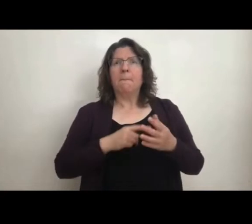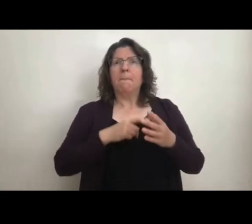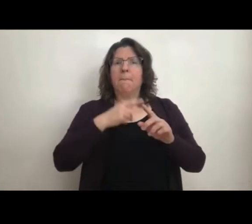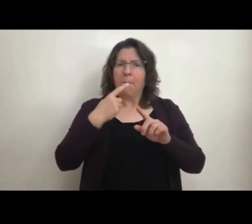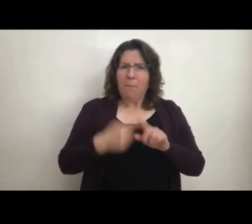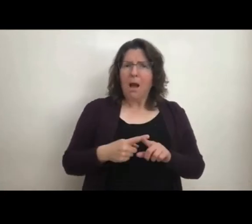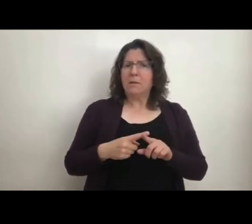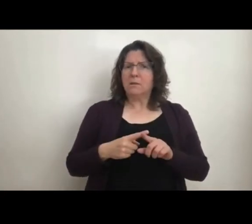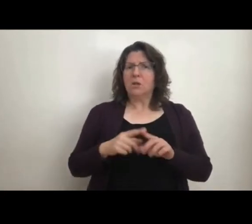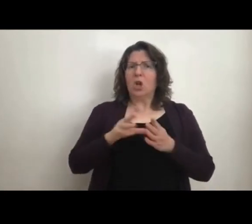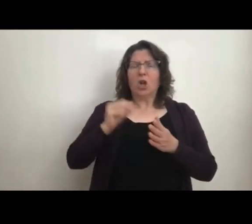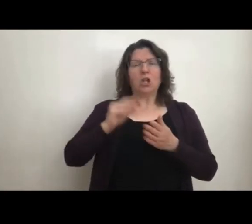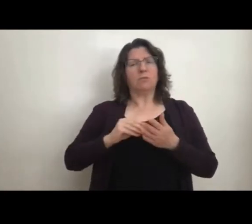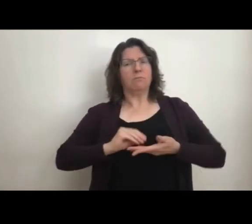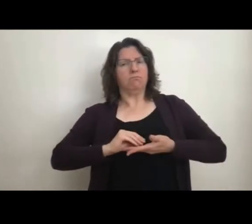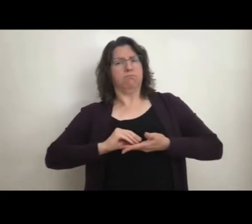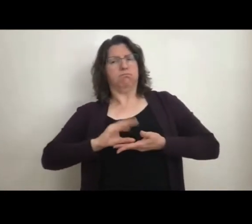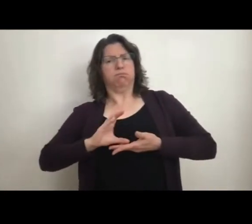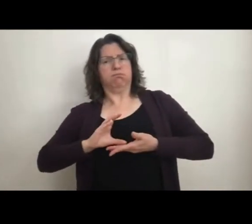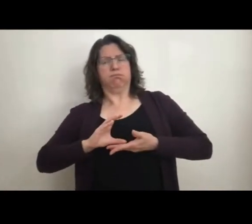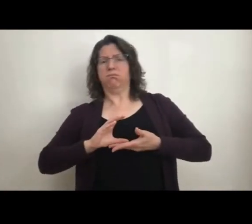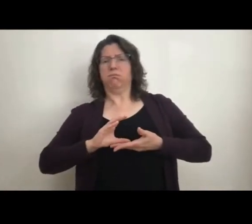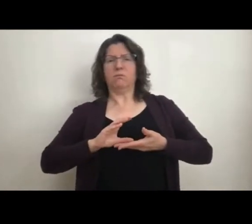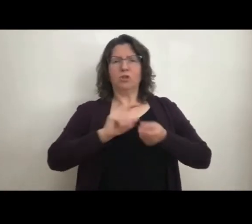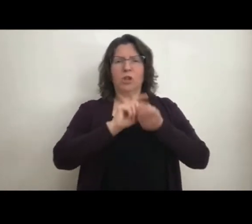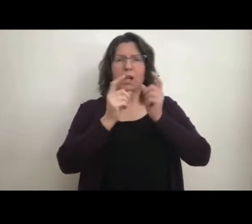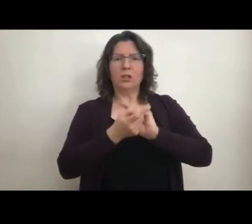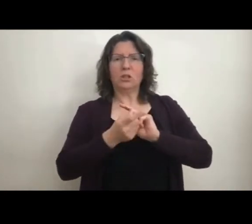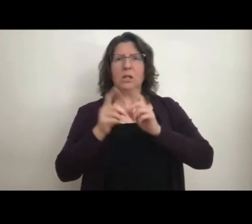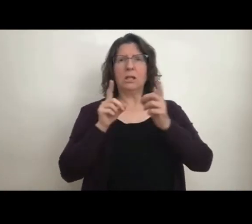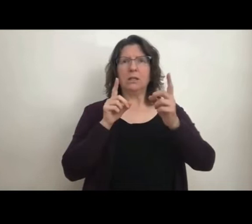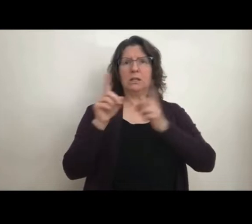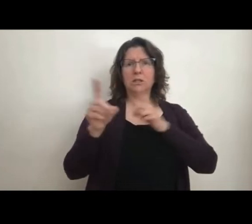While at the same time lift the students up and change the discourse